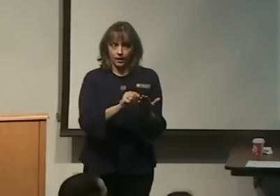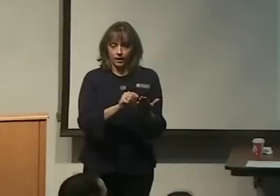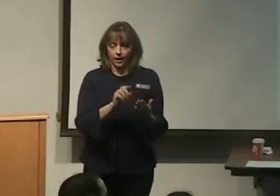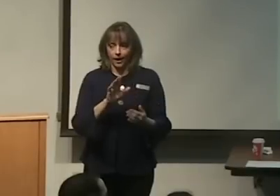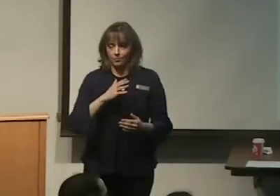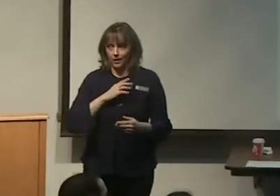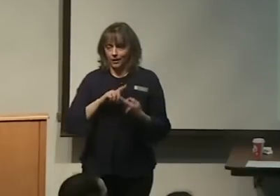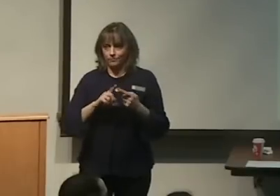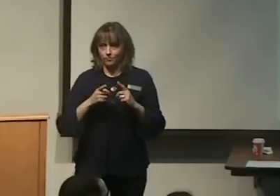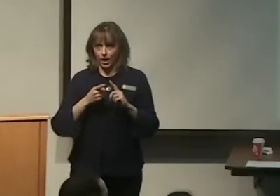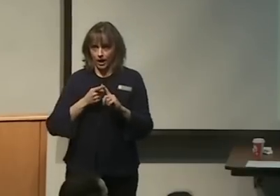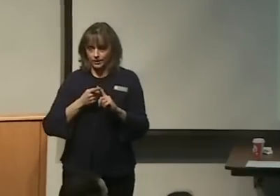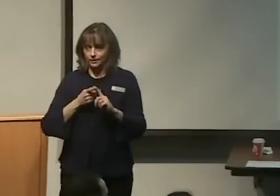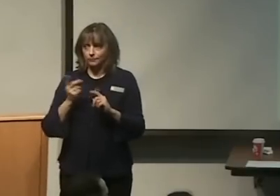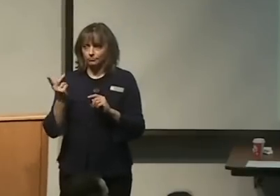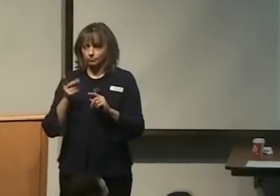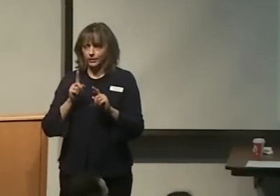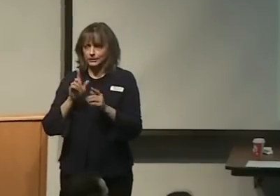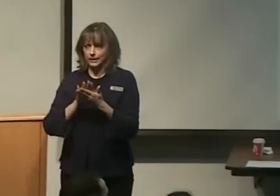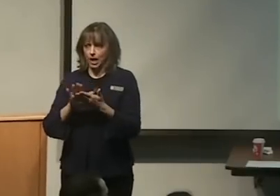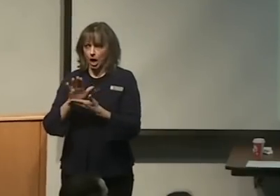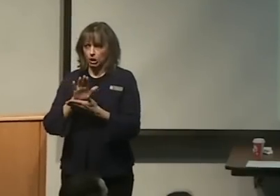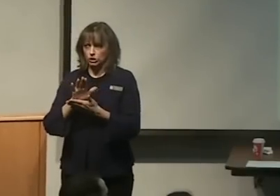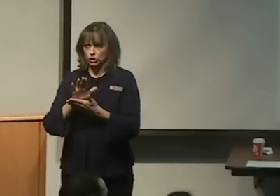to college with who's got a whole website on prescriptions,